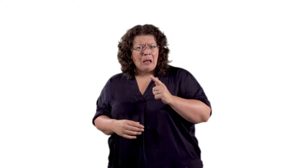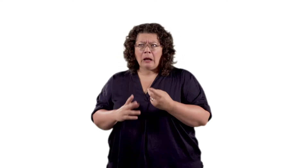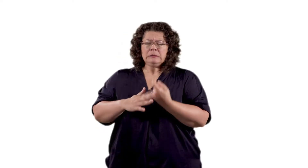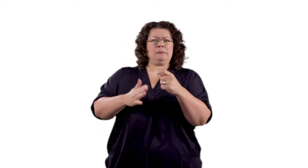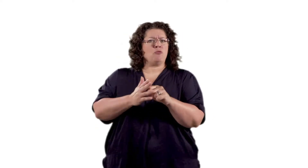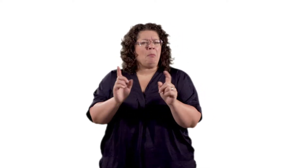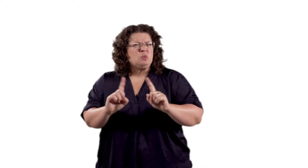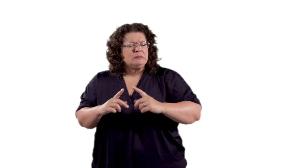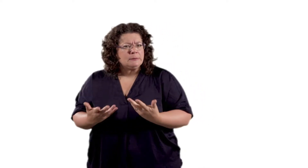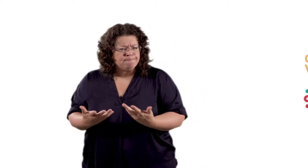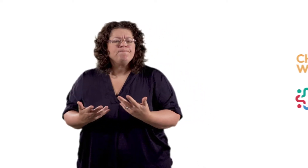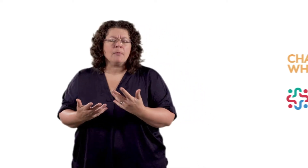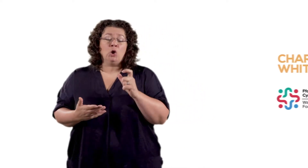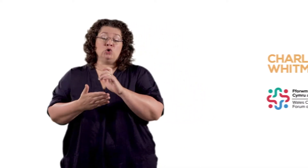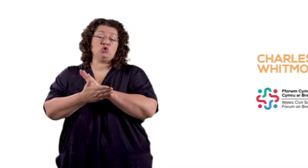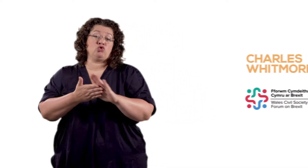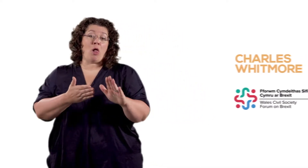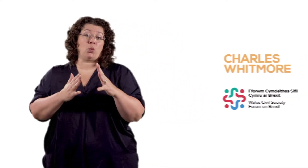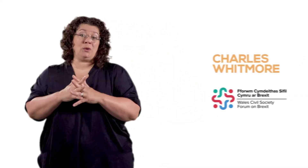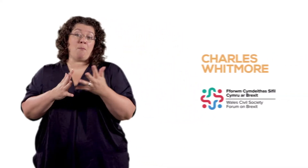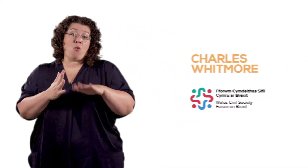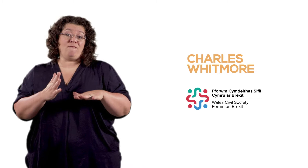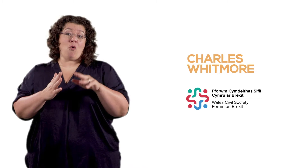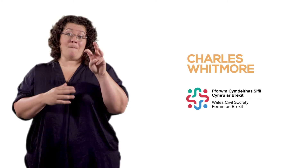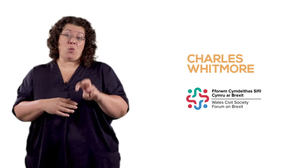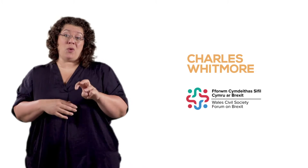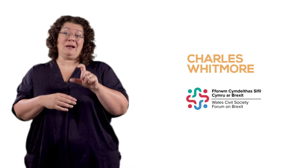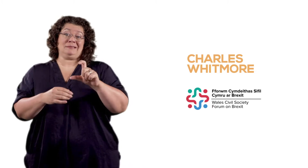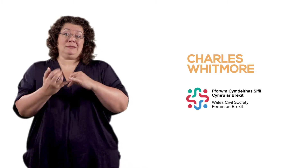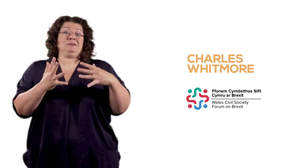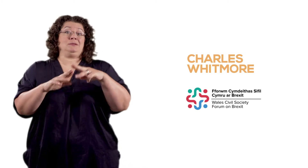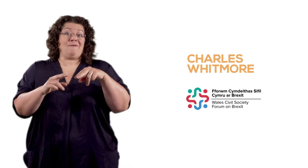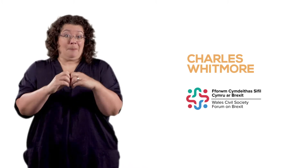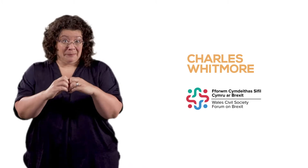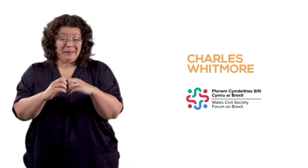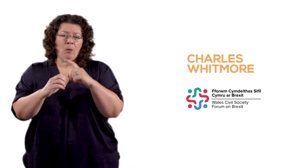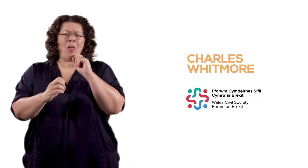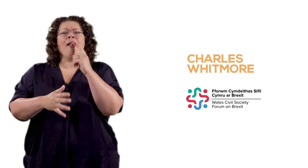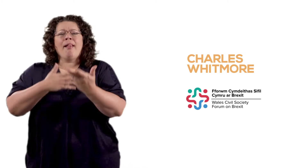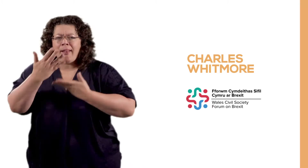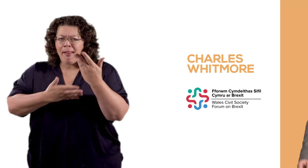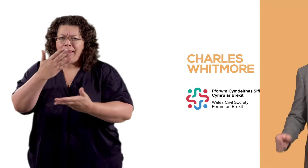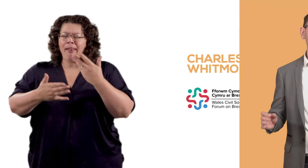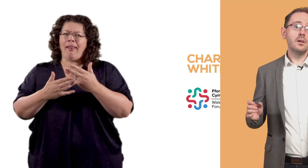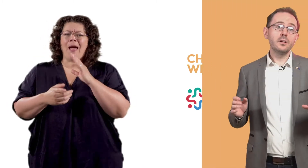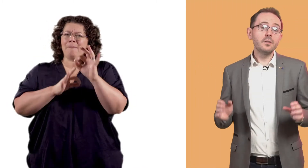Charles Whitmore, from the Brexit Forwm Cymru, sheds some light on the application process.